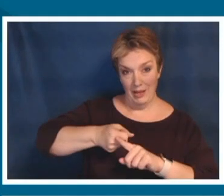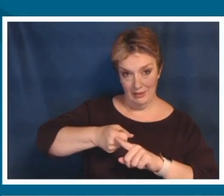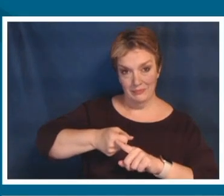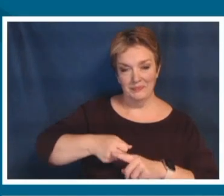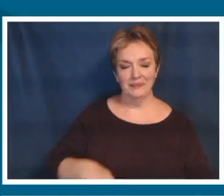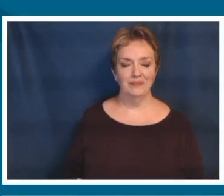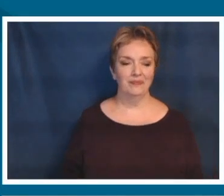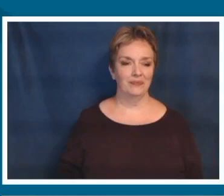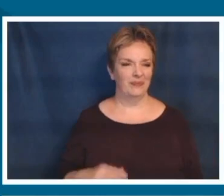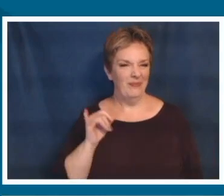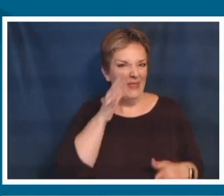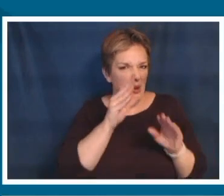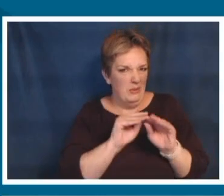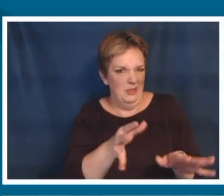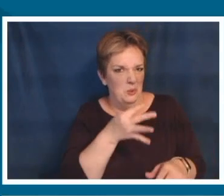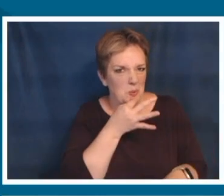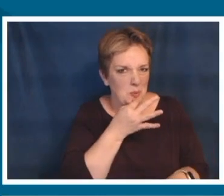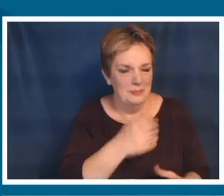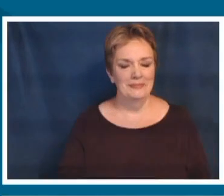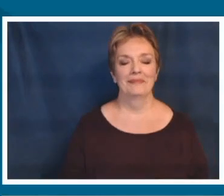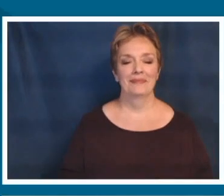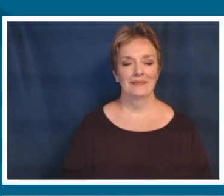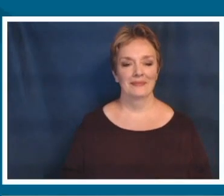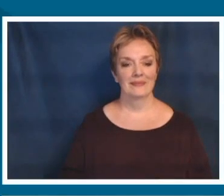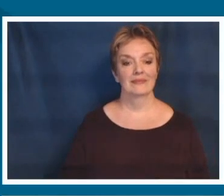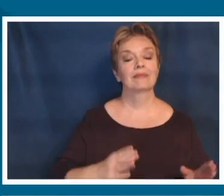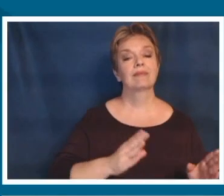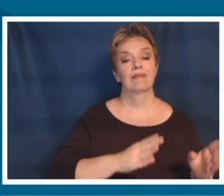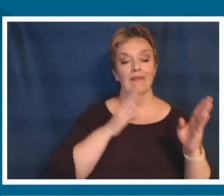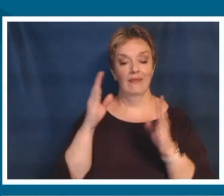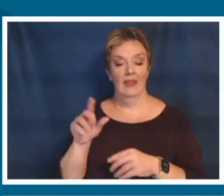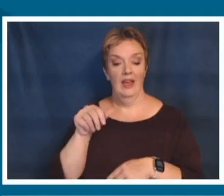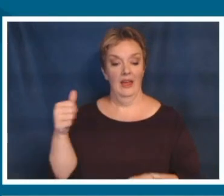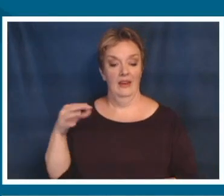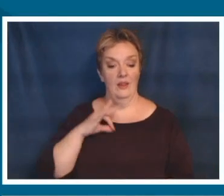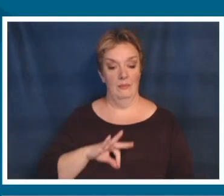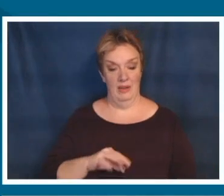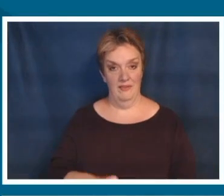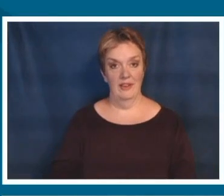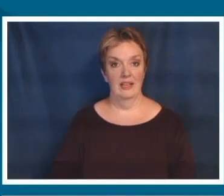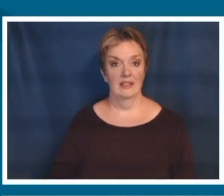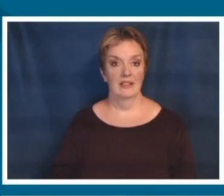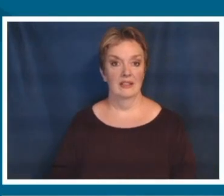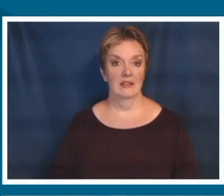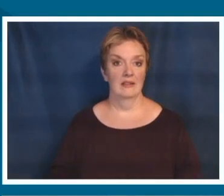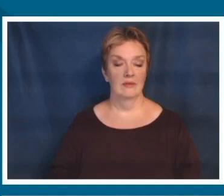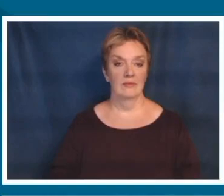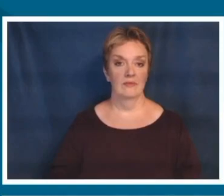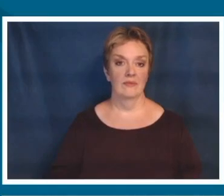these things outside uh or in communities is that you can bring the